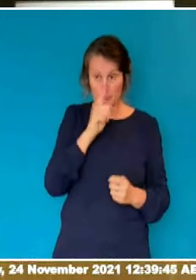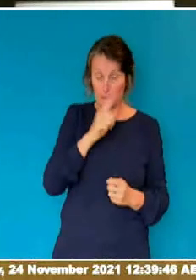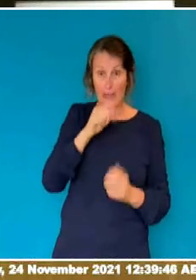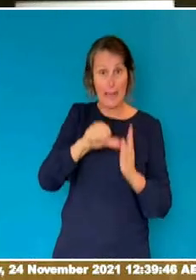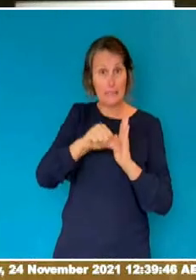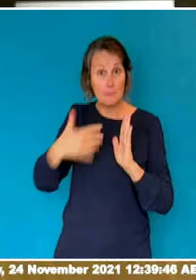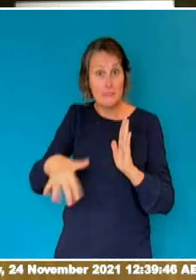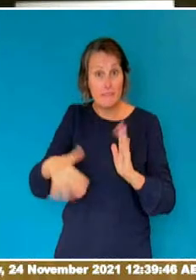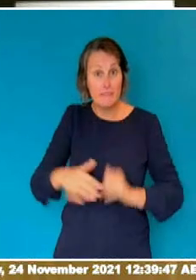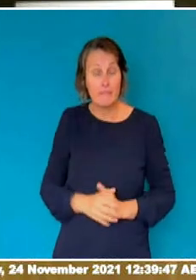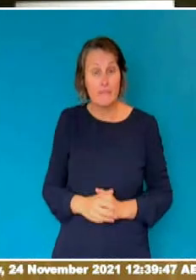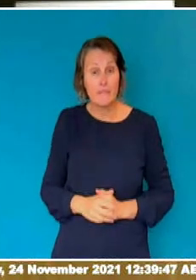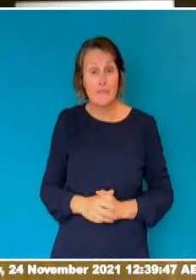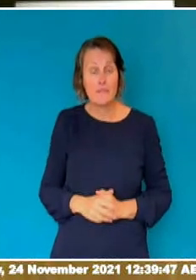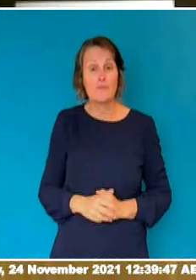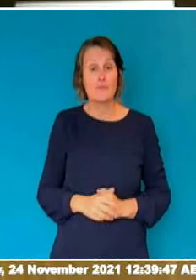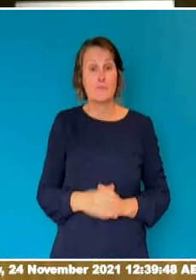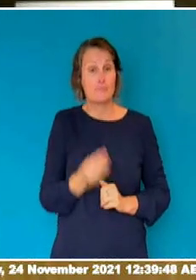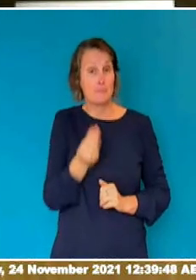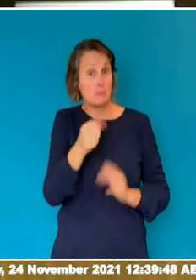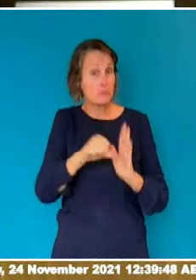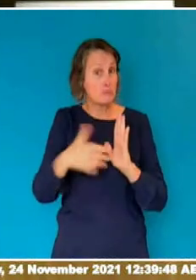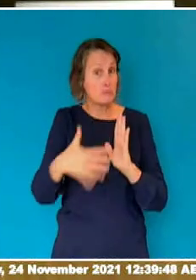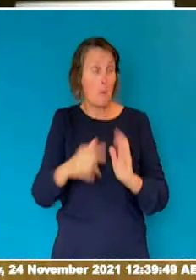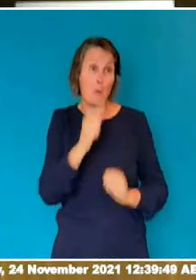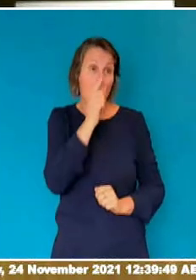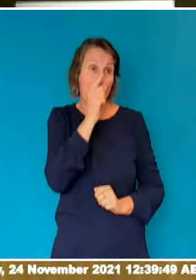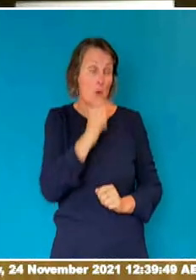Look, it could. There is a risk of that.